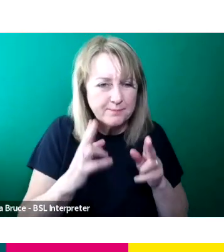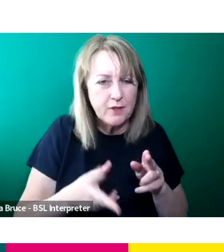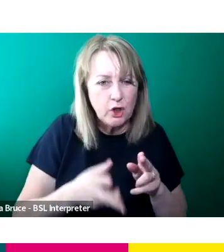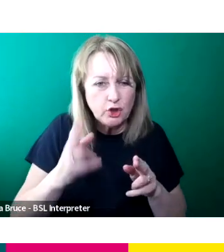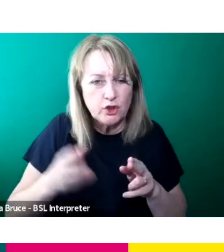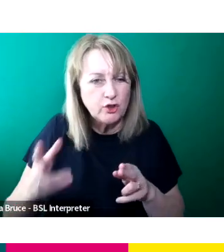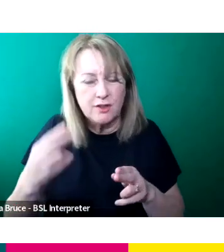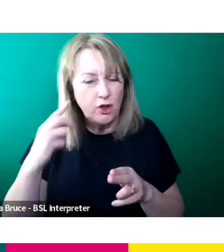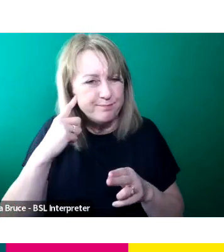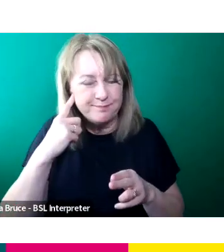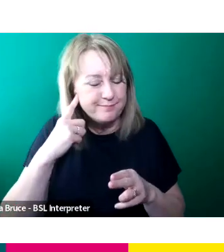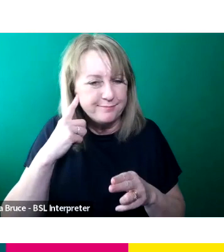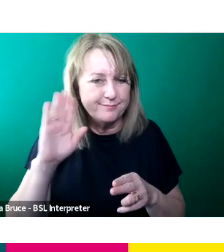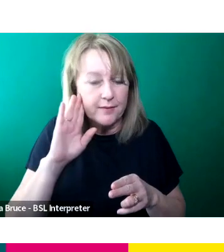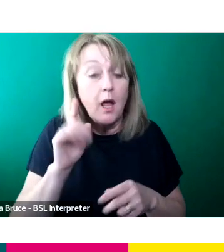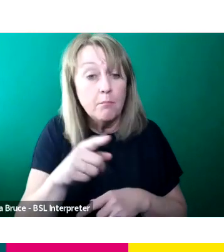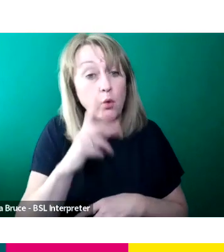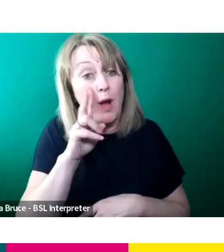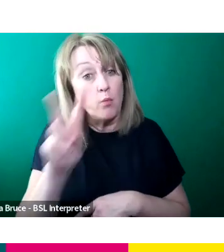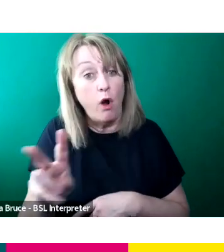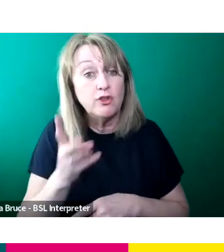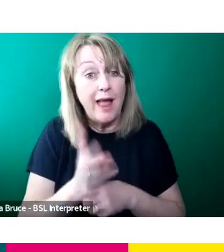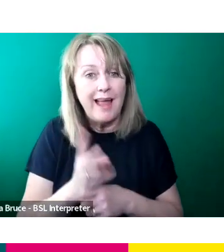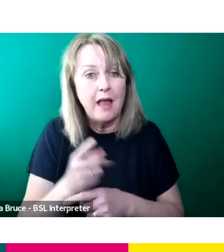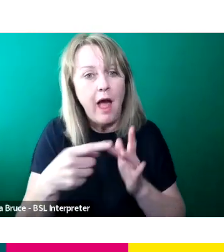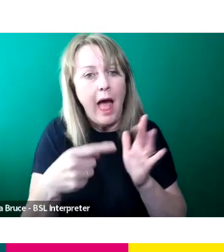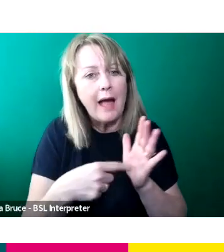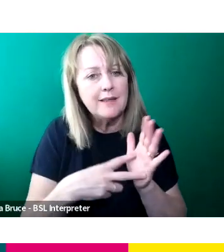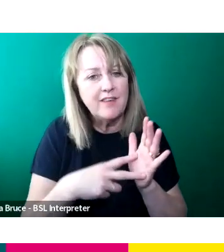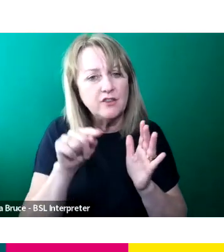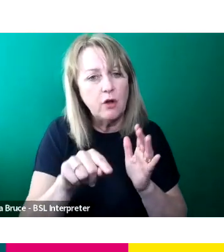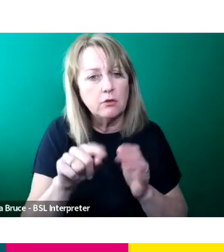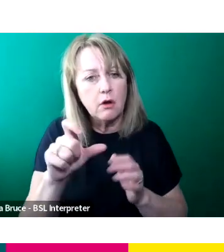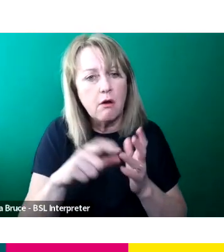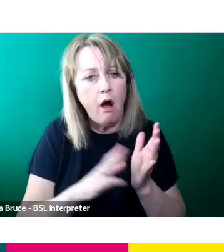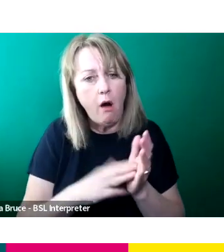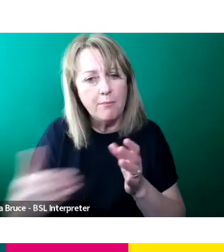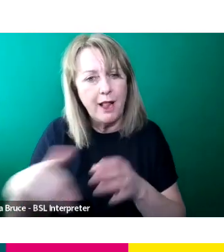like to go and watch that again it is on ITV.com/inclusion where you can look at our report and the reel